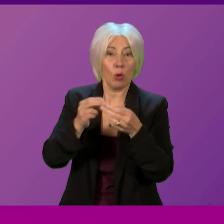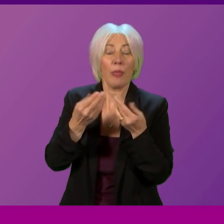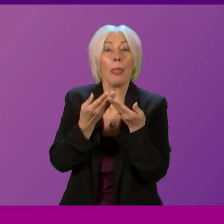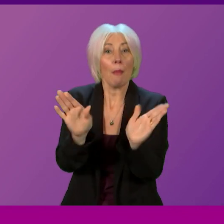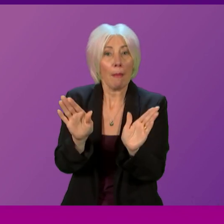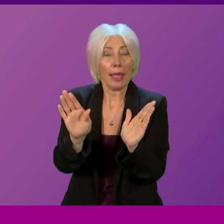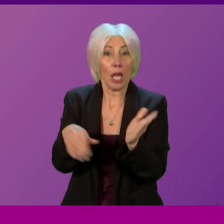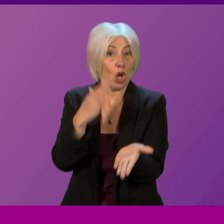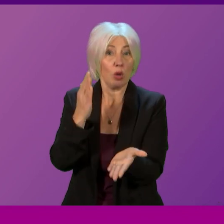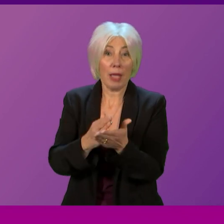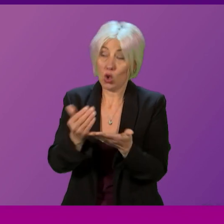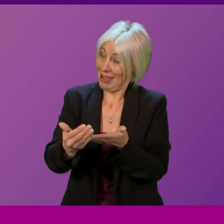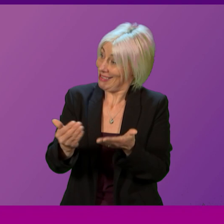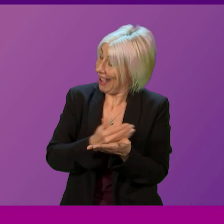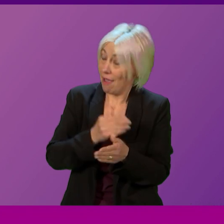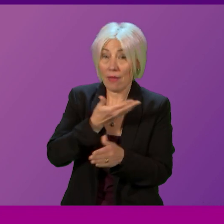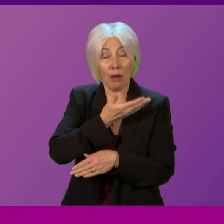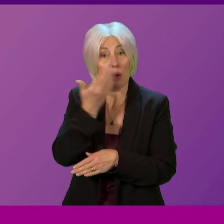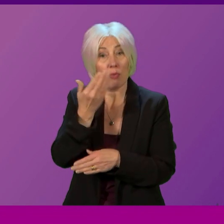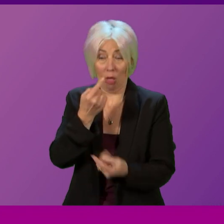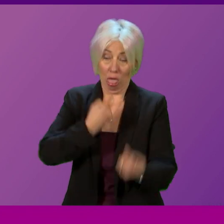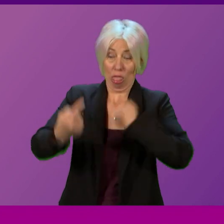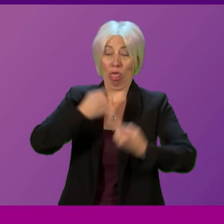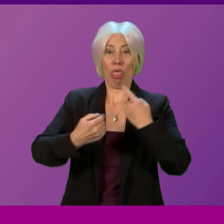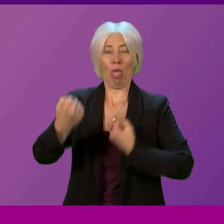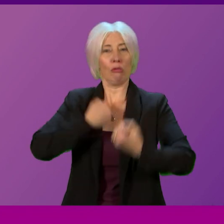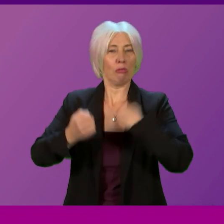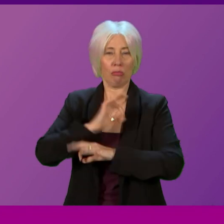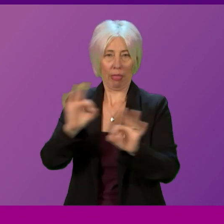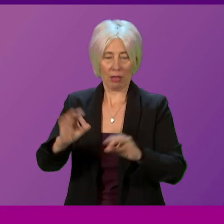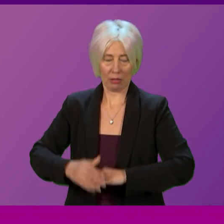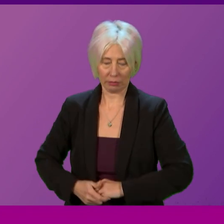they are free and safe from abuse or attacks.